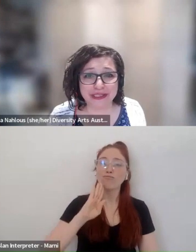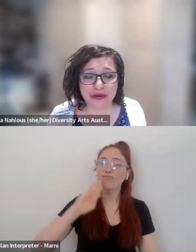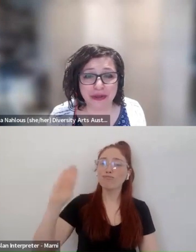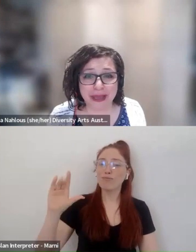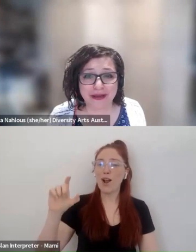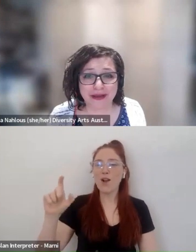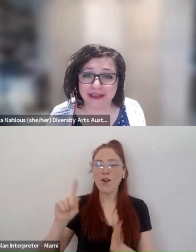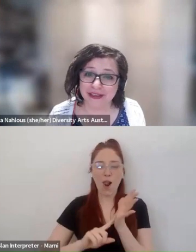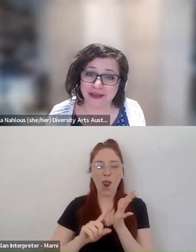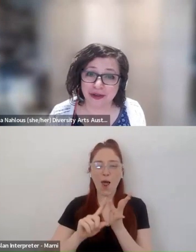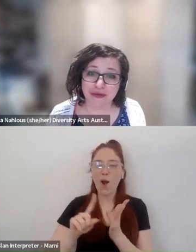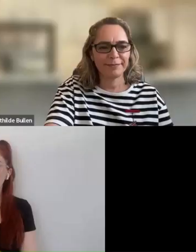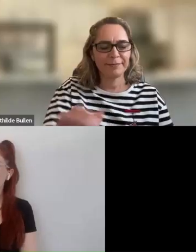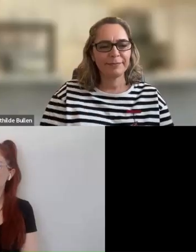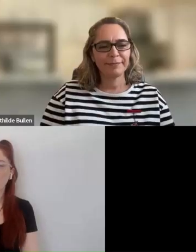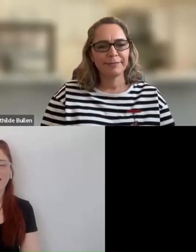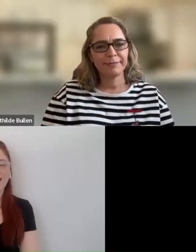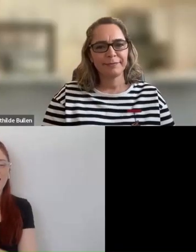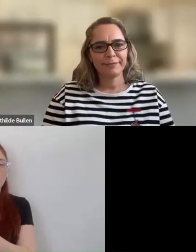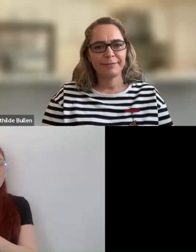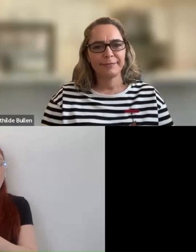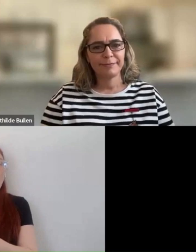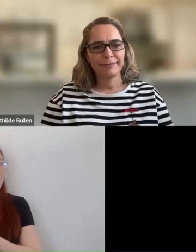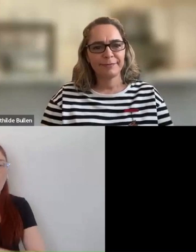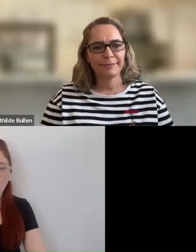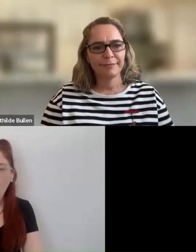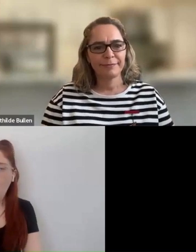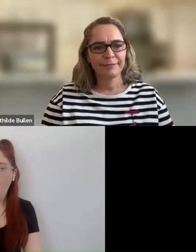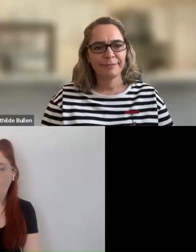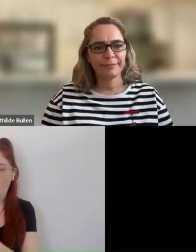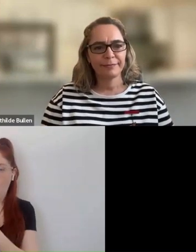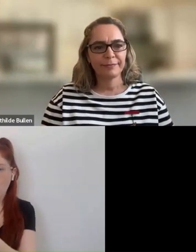talk about her relationship and experience with governance structures.